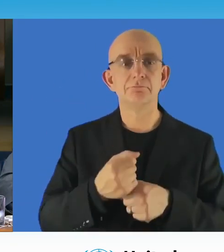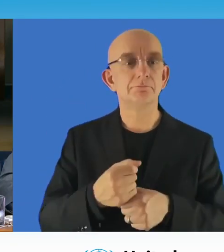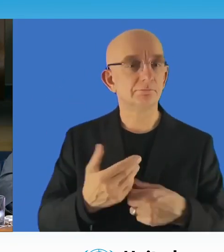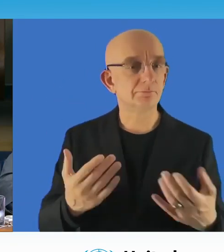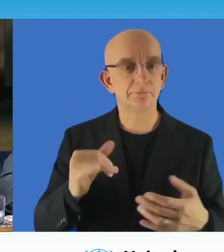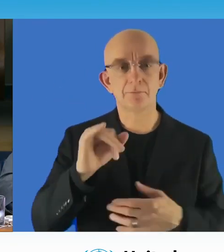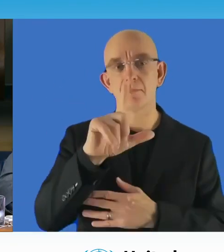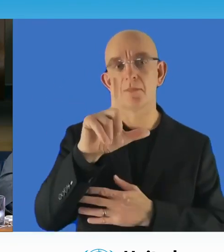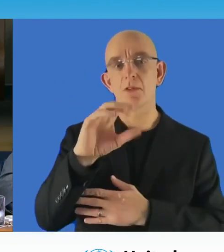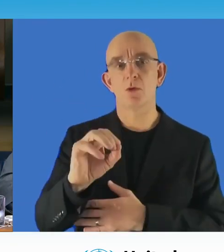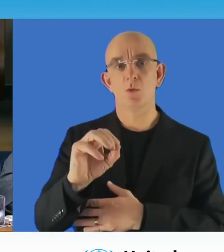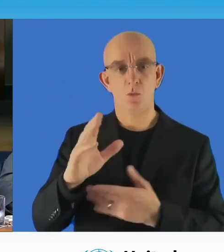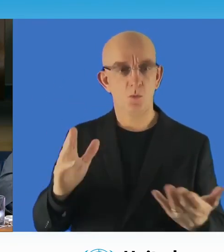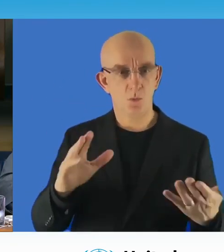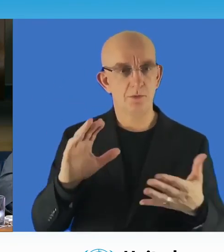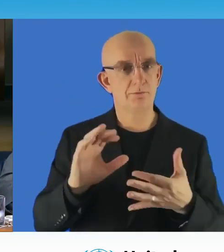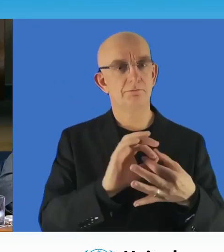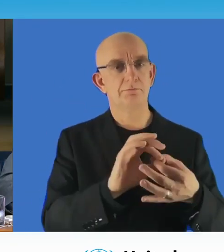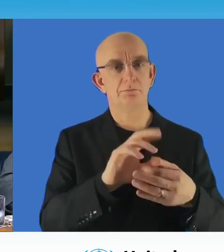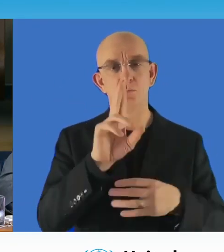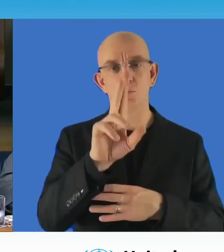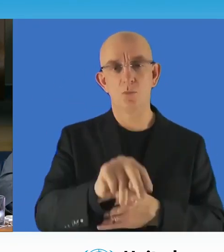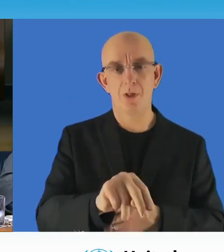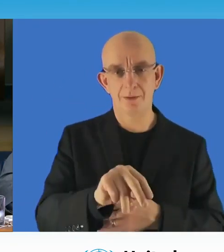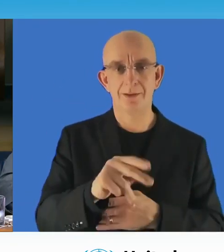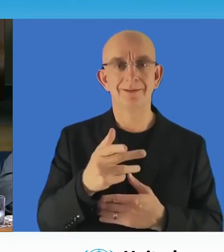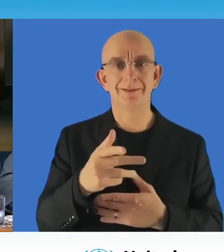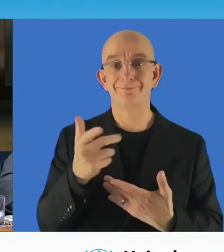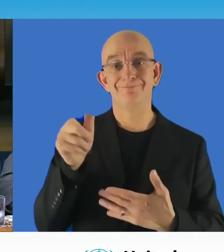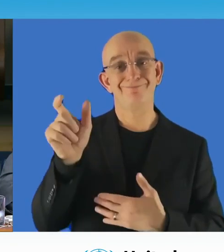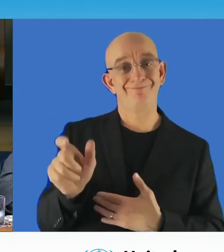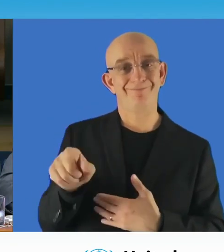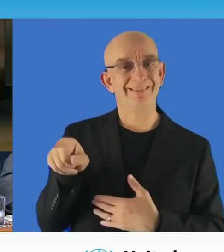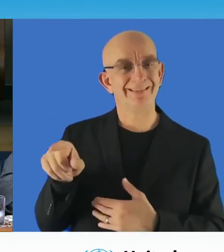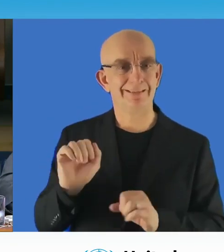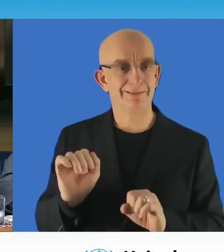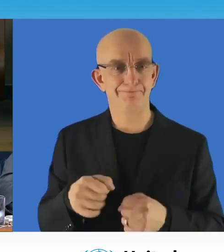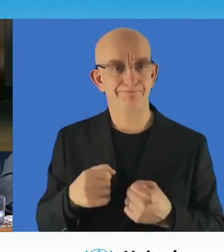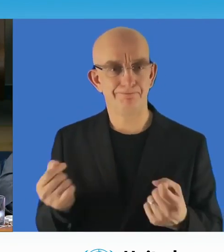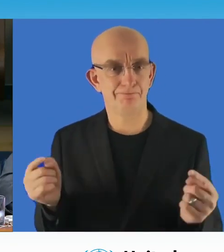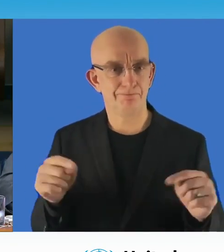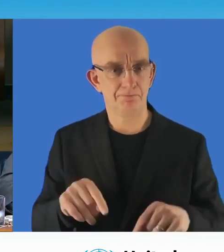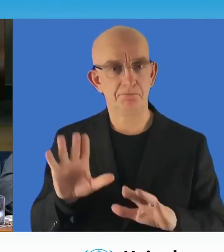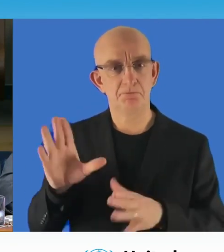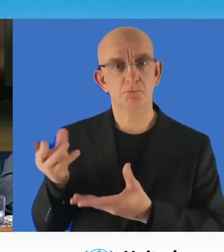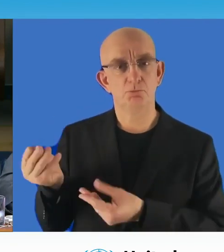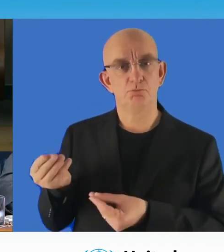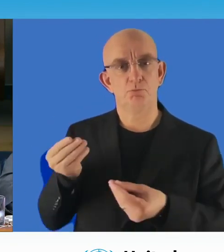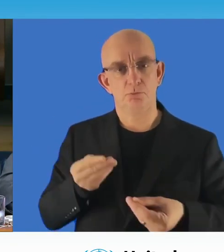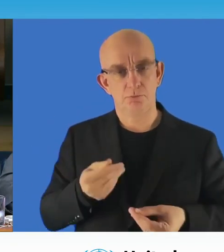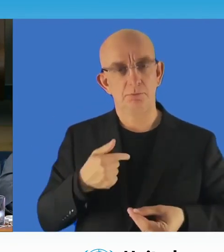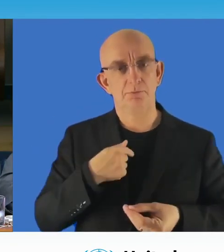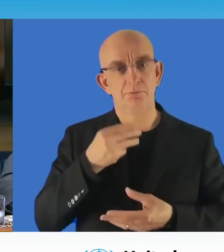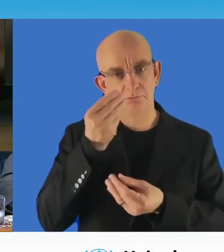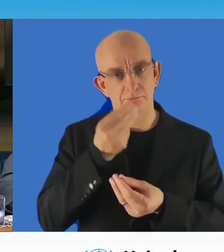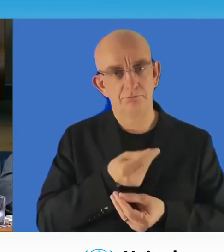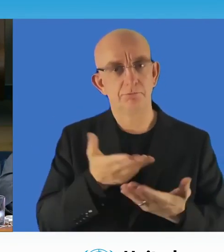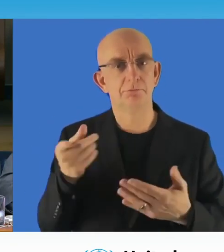stress her commitment to the promotion of Rights of persons with disabilities disability inclusion